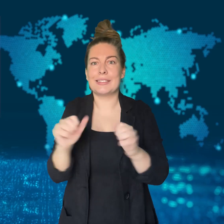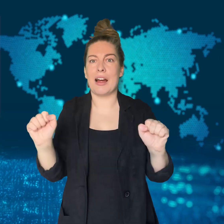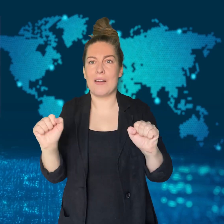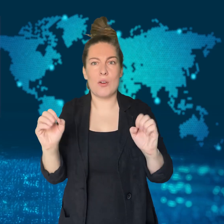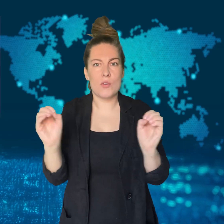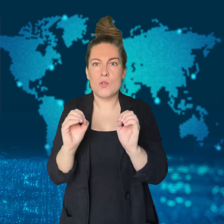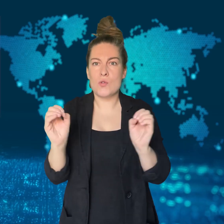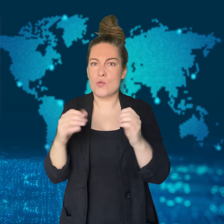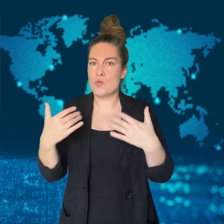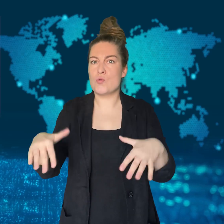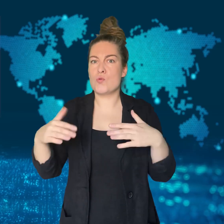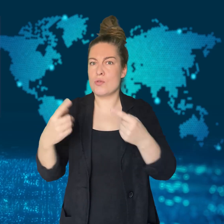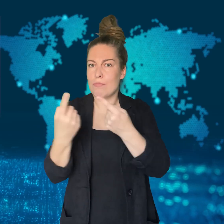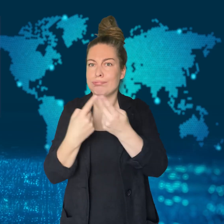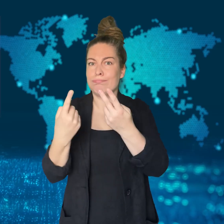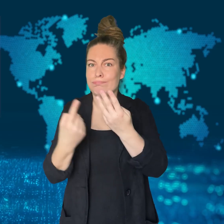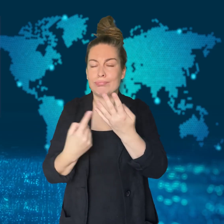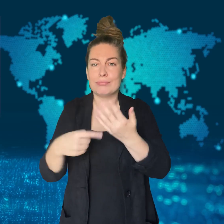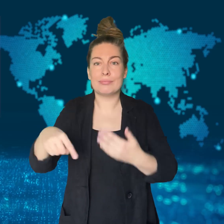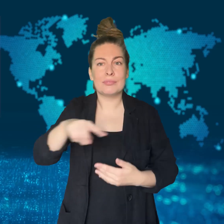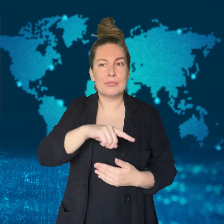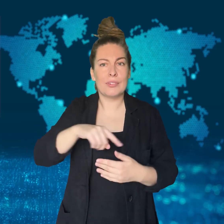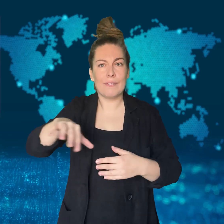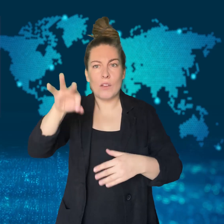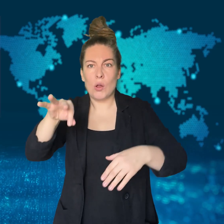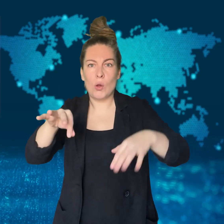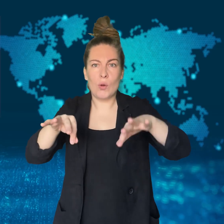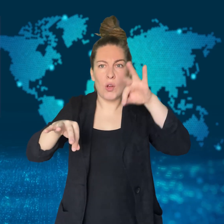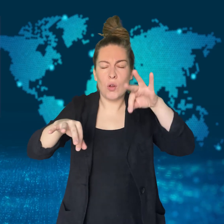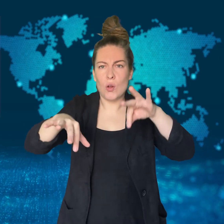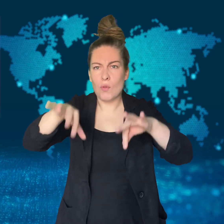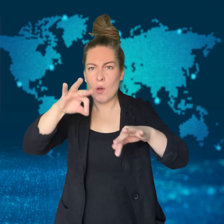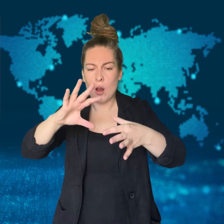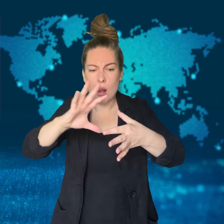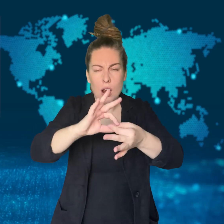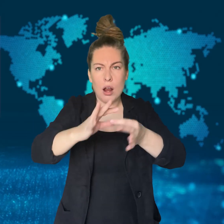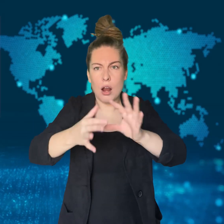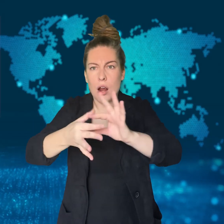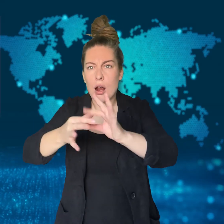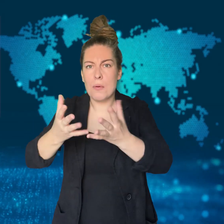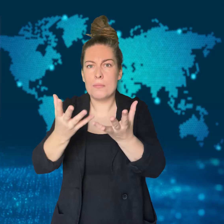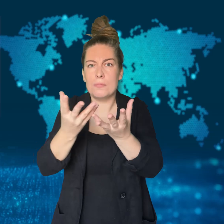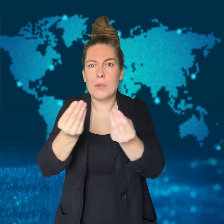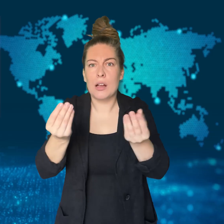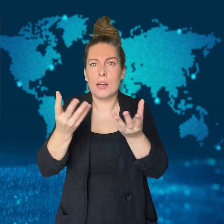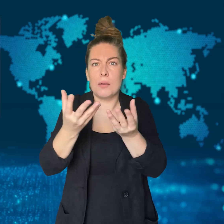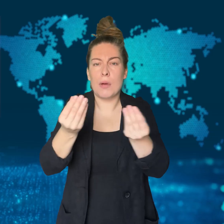Authorities reported they had found more